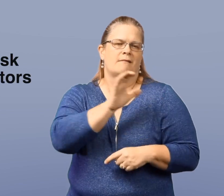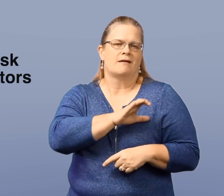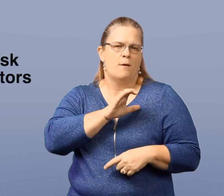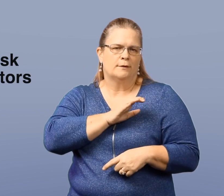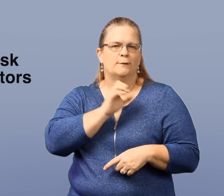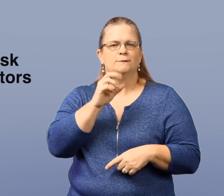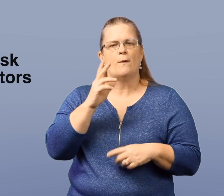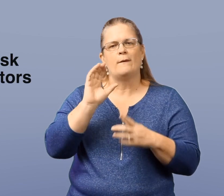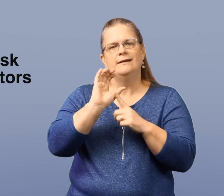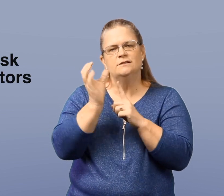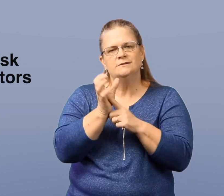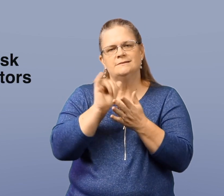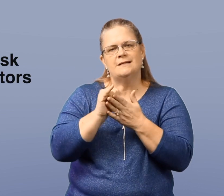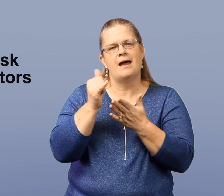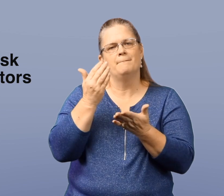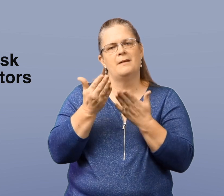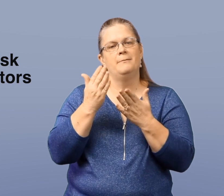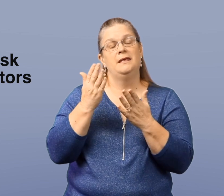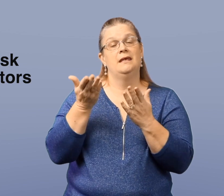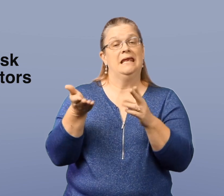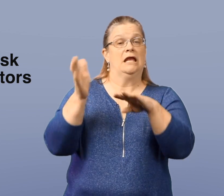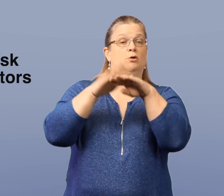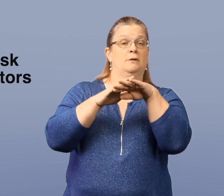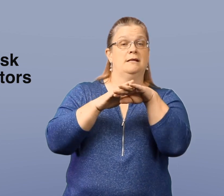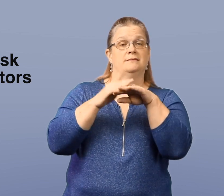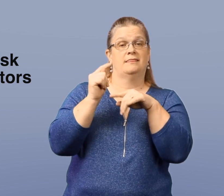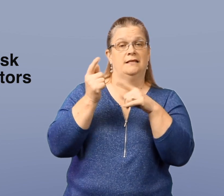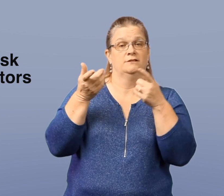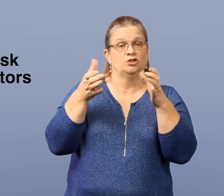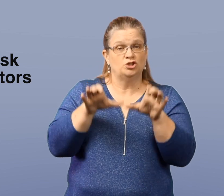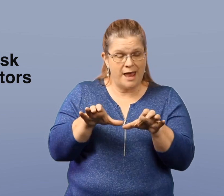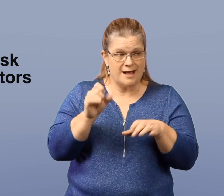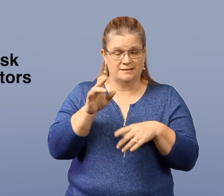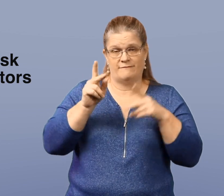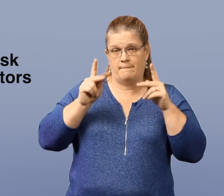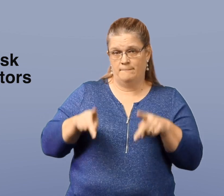That is characteristics or conditions that increase the chance